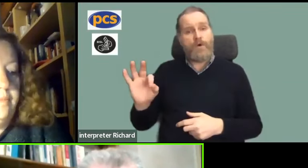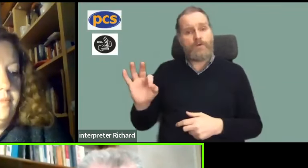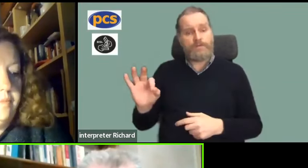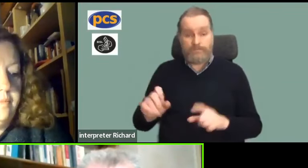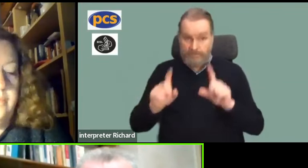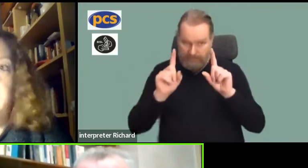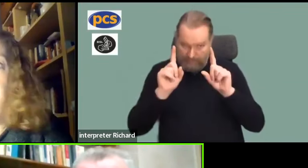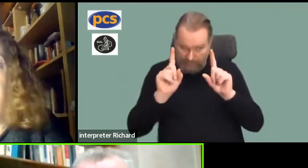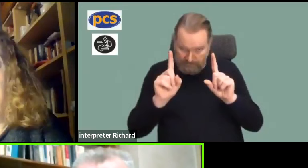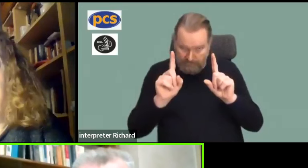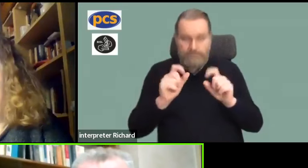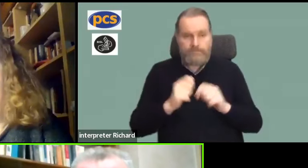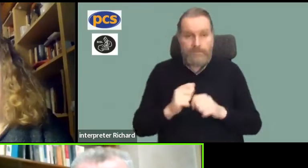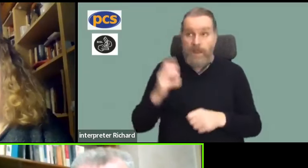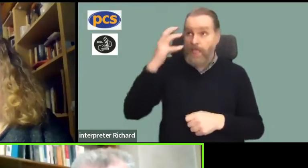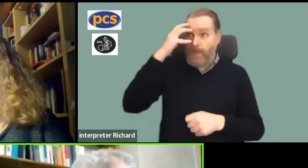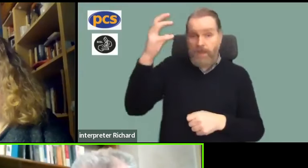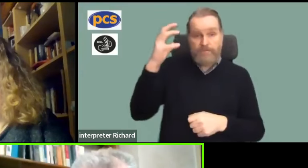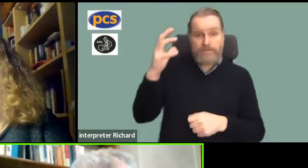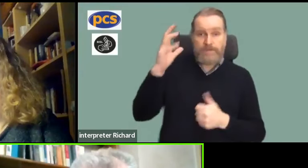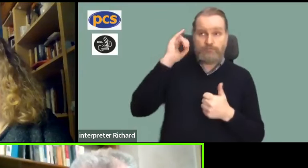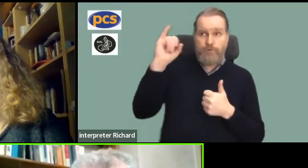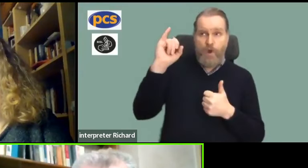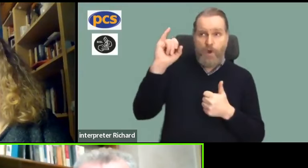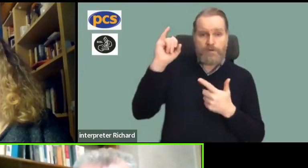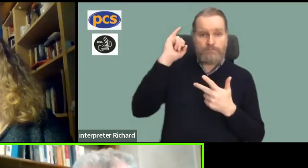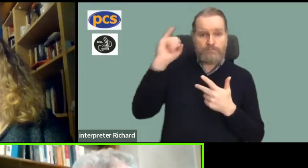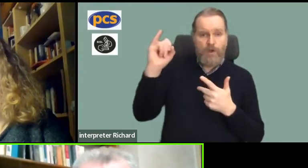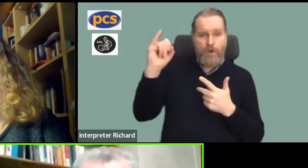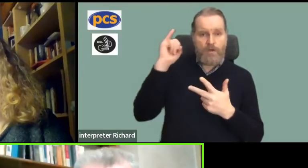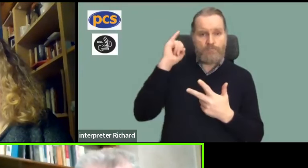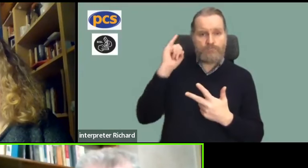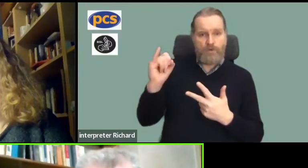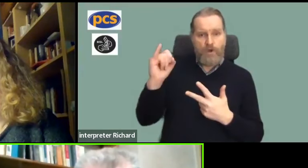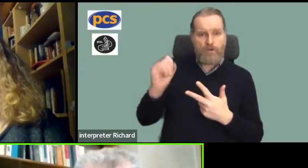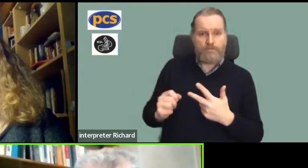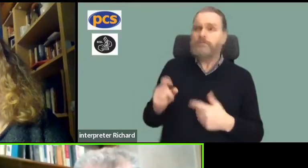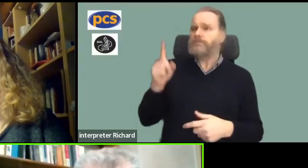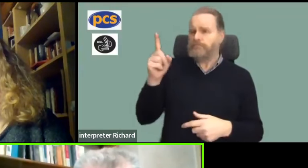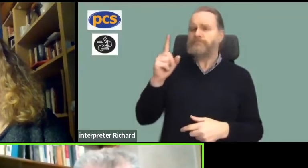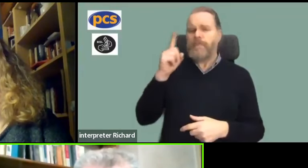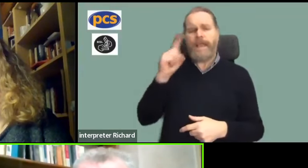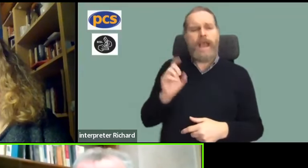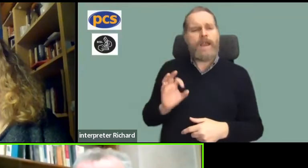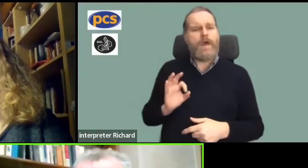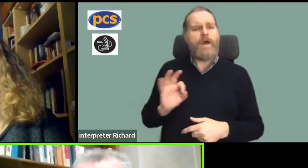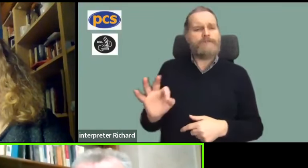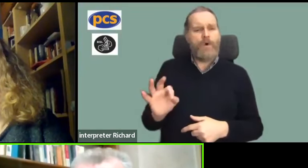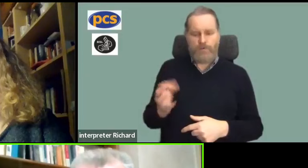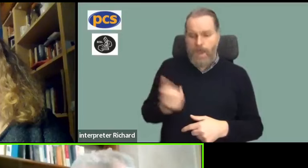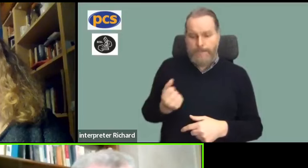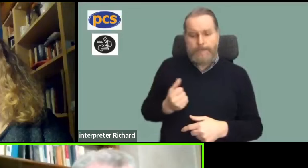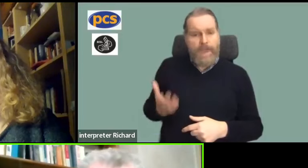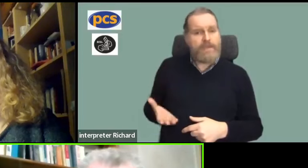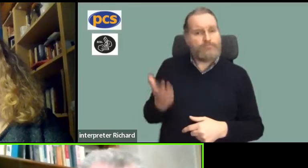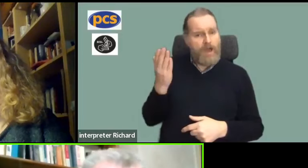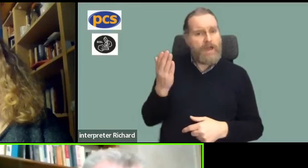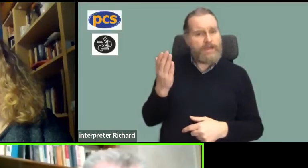This writer then answers writer then answers this in the F. . today t. Today the Government is wrong Today the Government is wrong. On all comes. they can afford to pay, raises